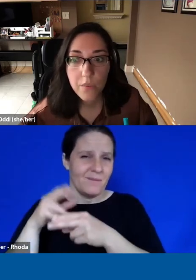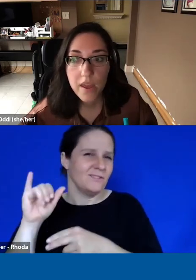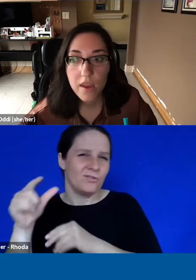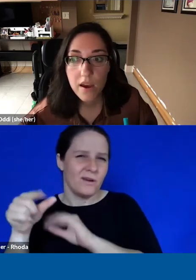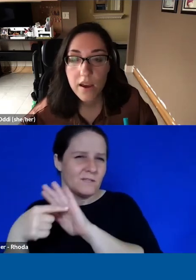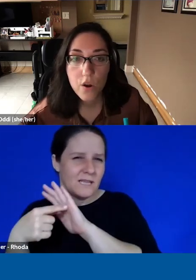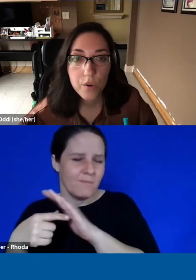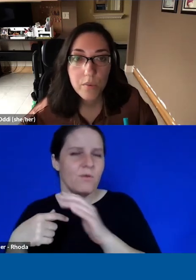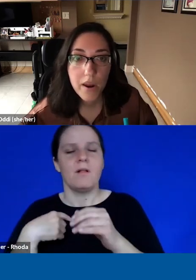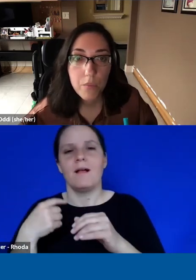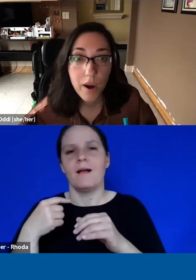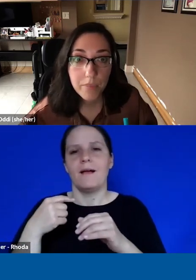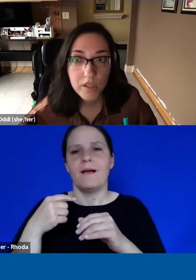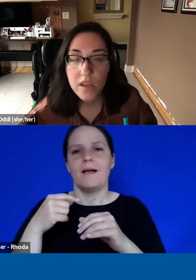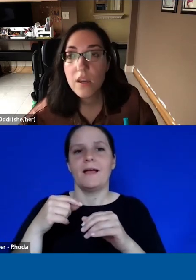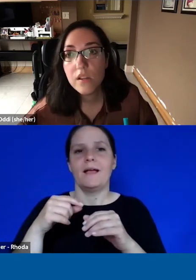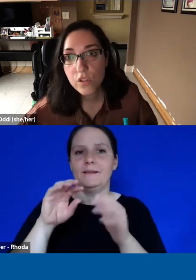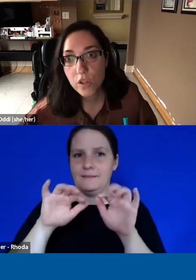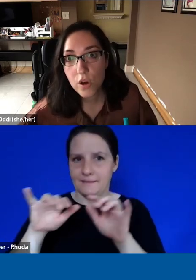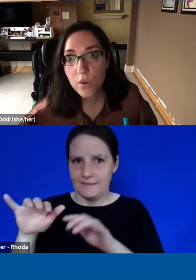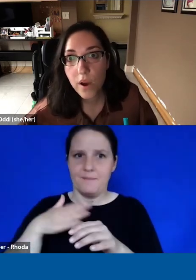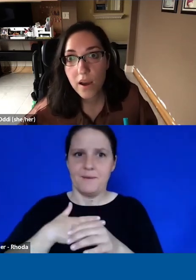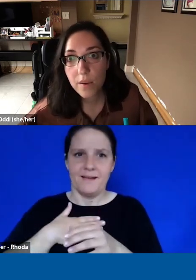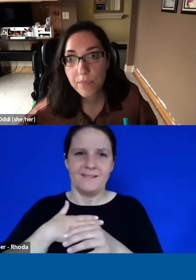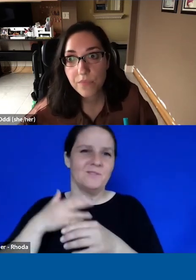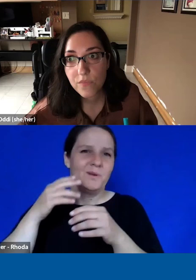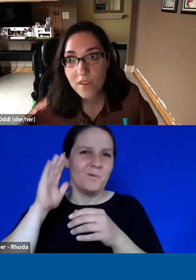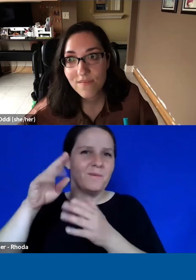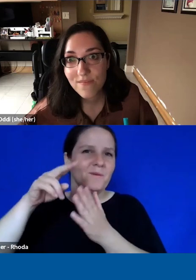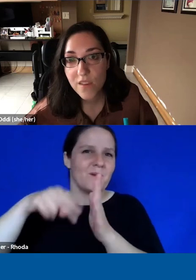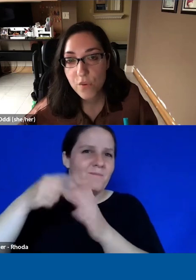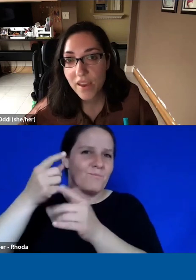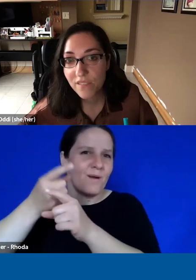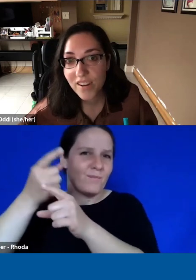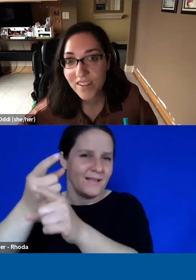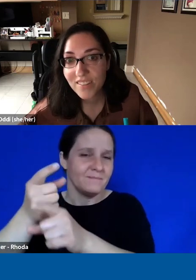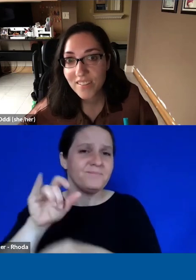That way I know it'll be read out properly. So if you can't find it,